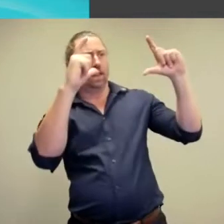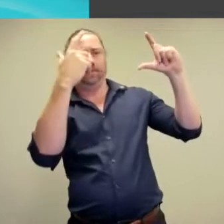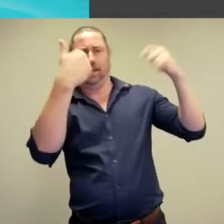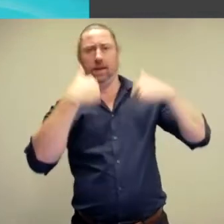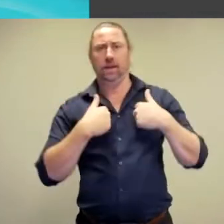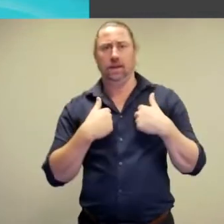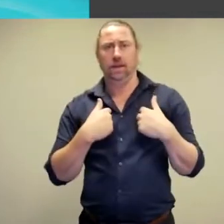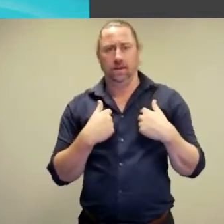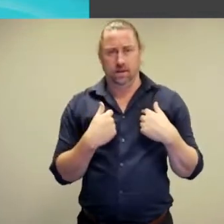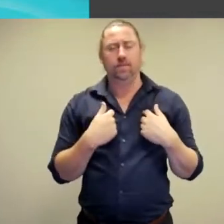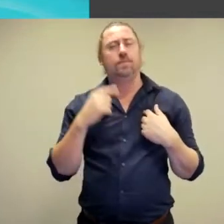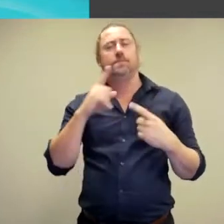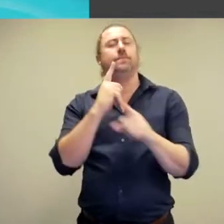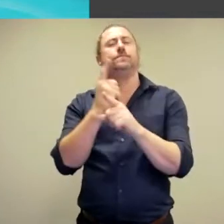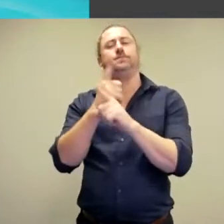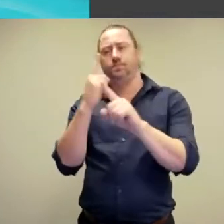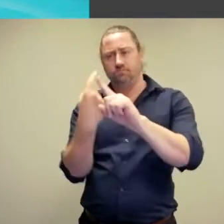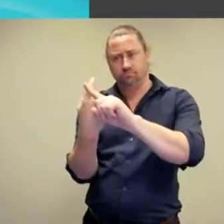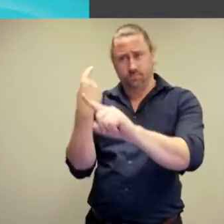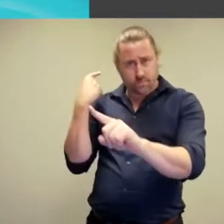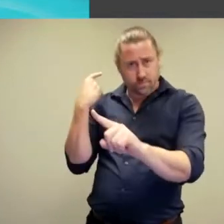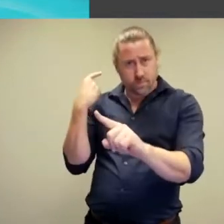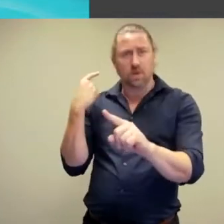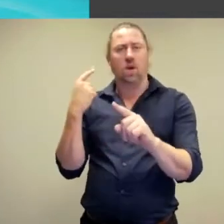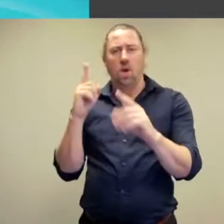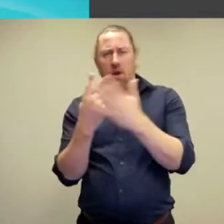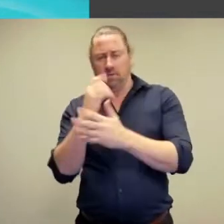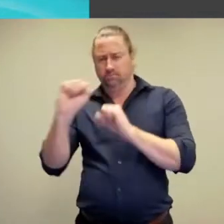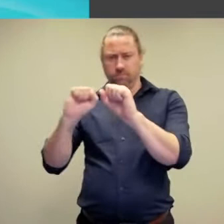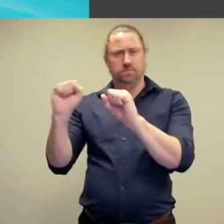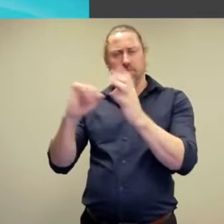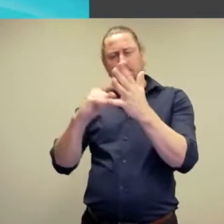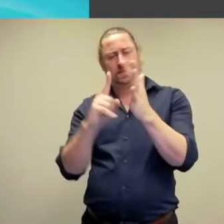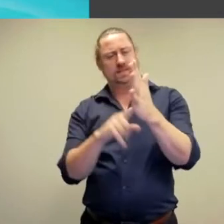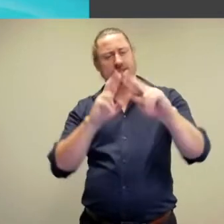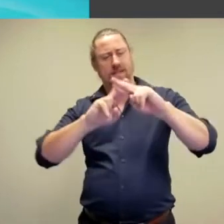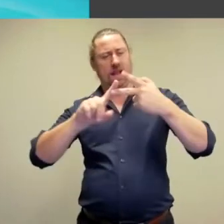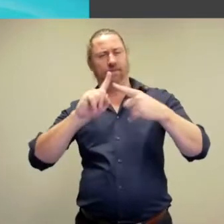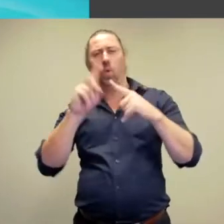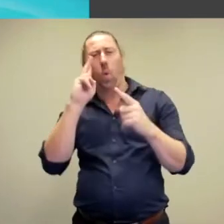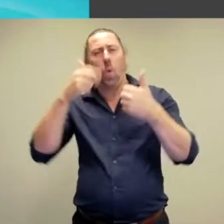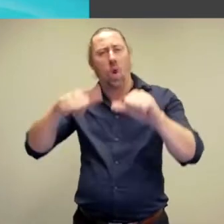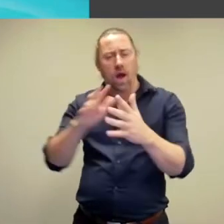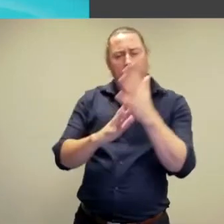kind of pre-history and a typology of the selfie